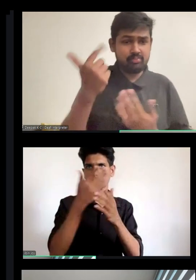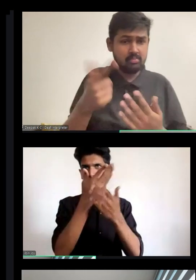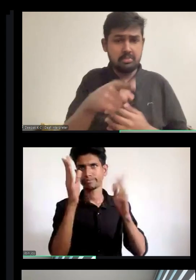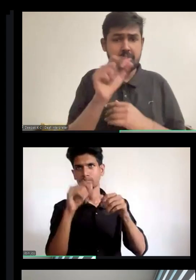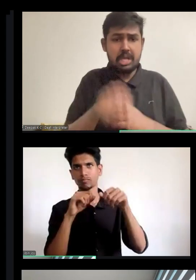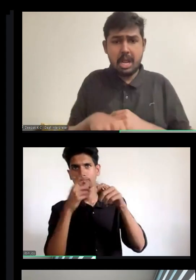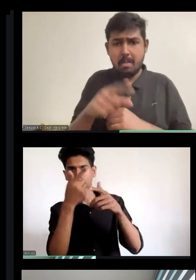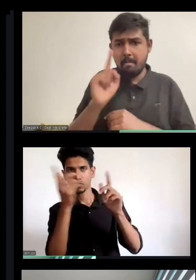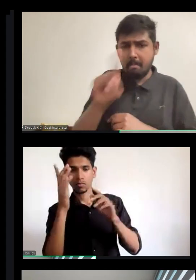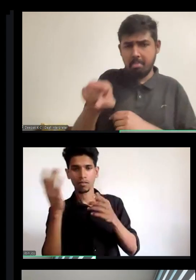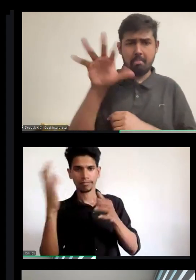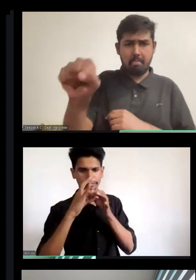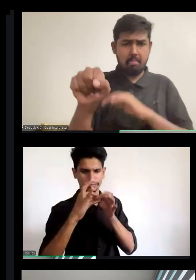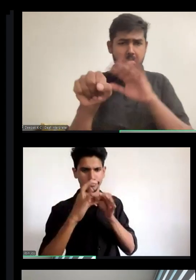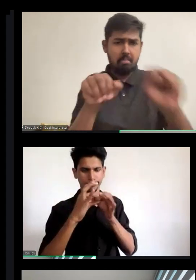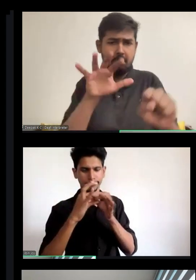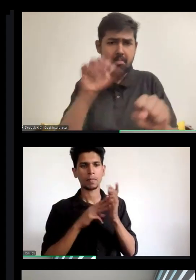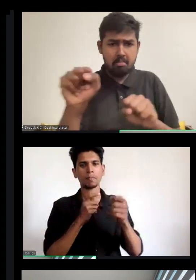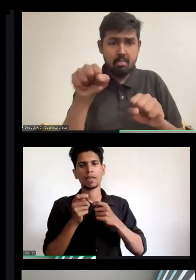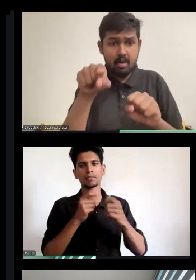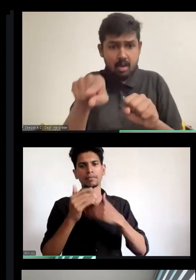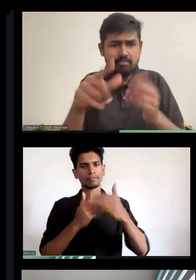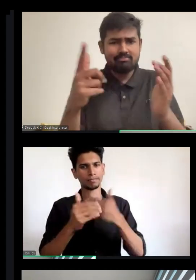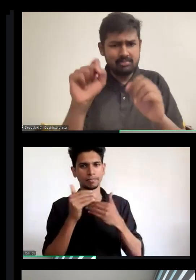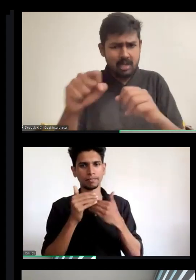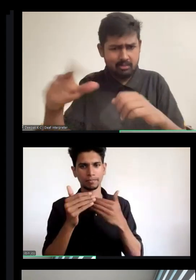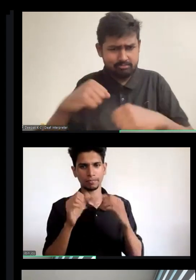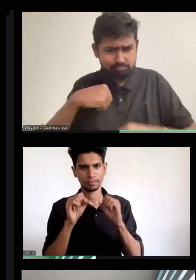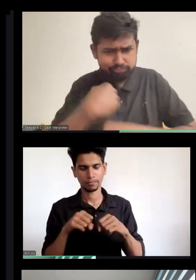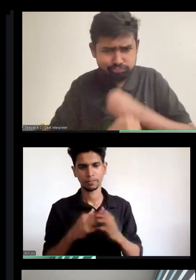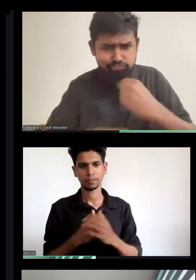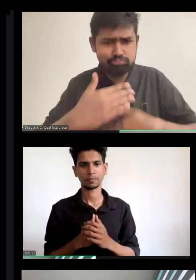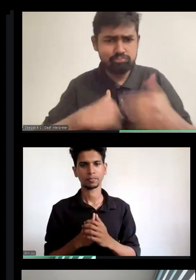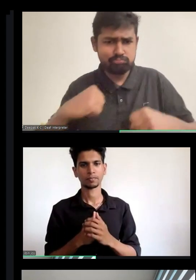You can also propose accessibility as a standing agenda item in your next leadership meeting.